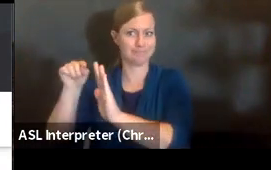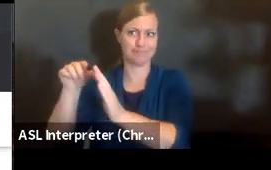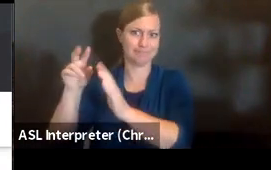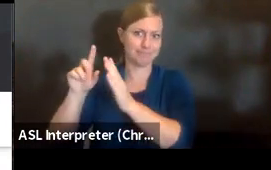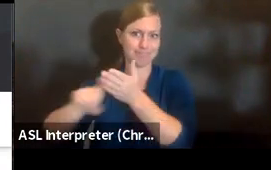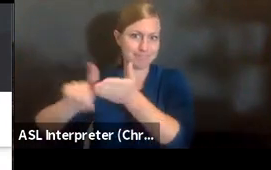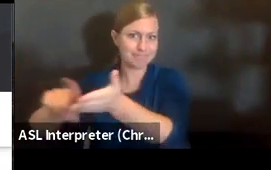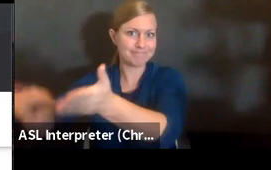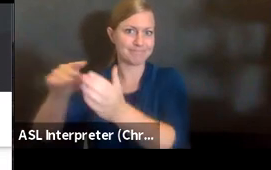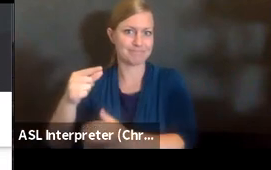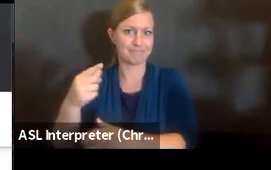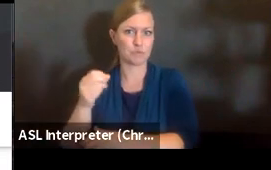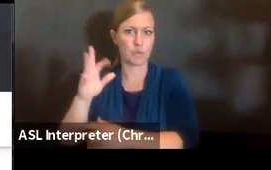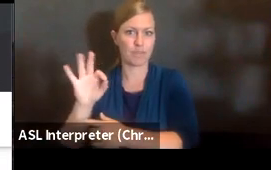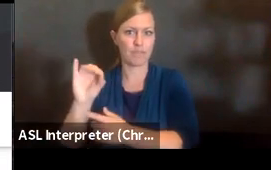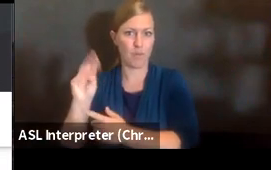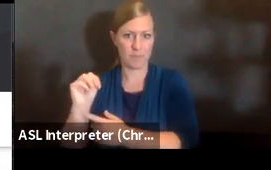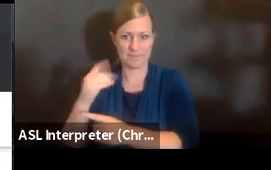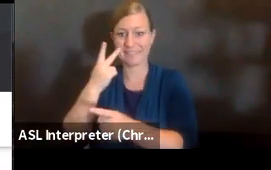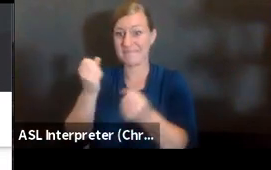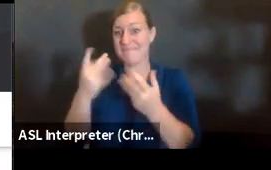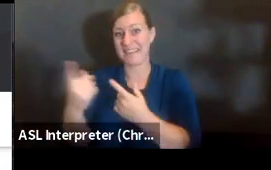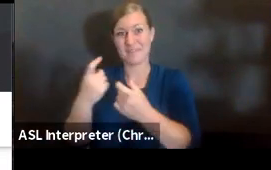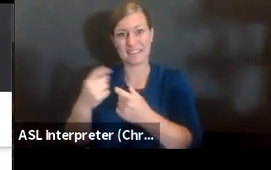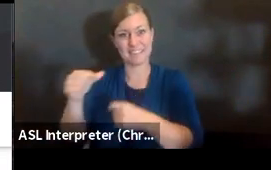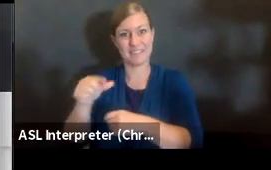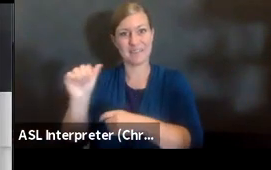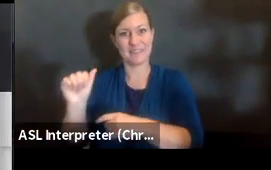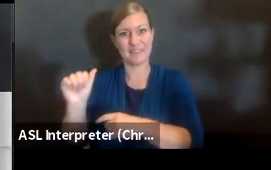Jeff Crawford: I'm seeing lots of questions in the Q&A and thank you team for helping to answer a lot of those questions.